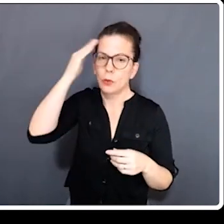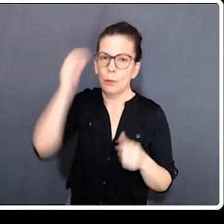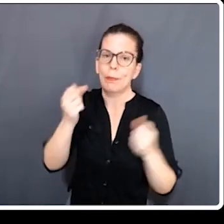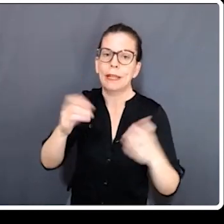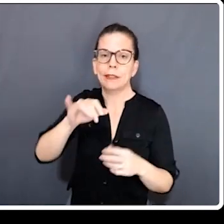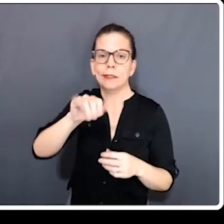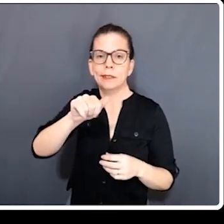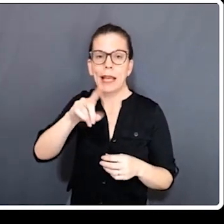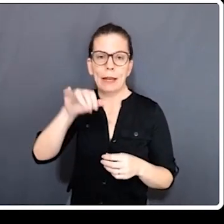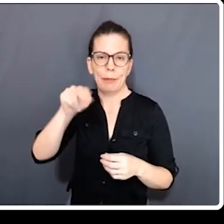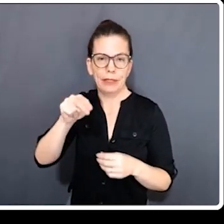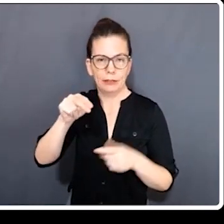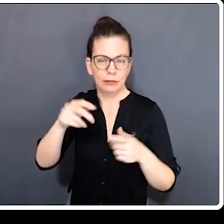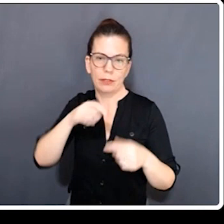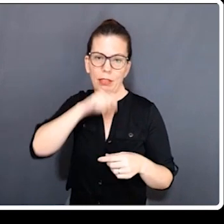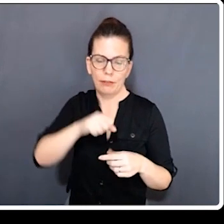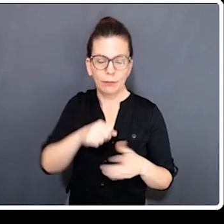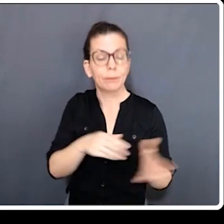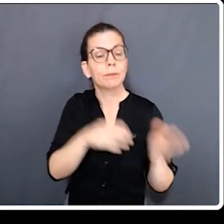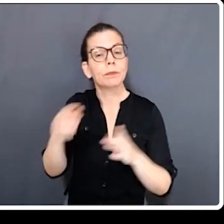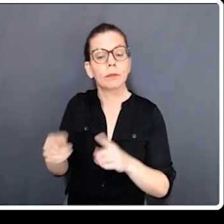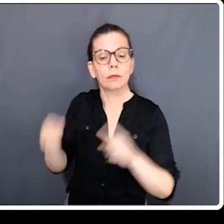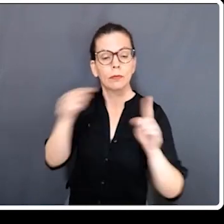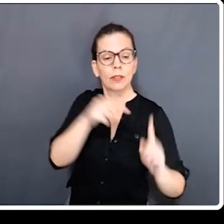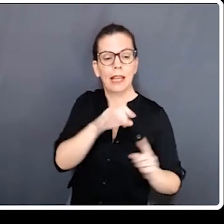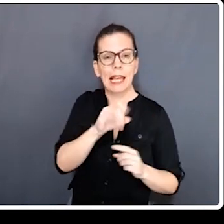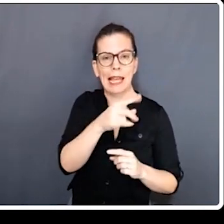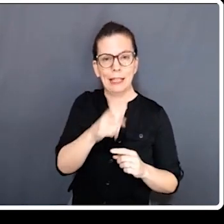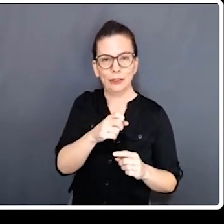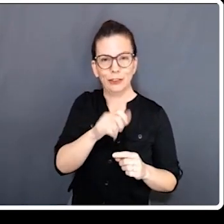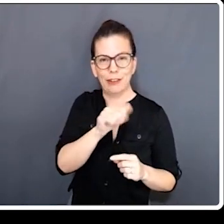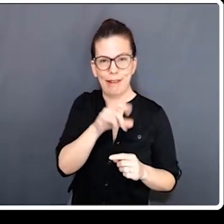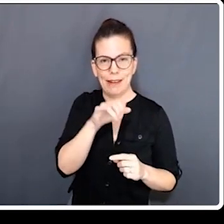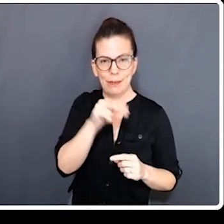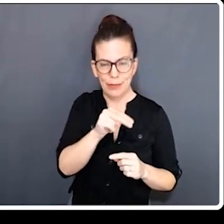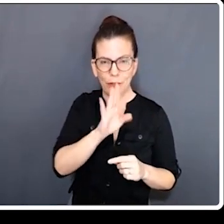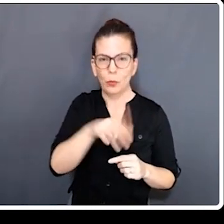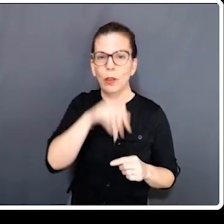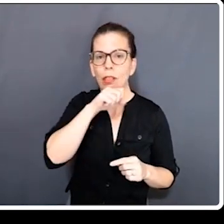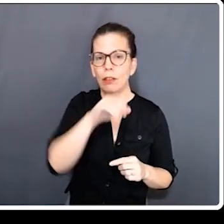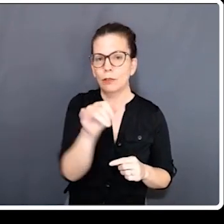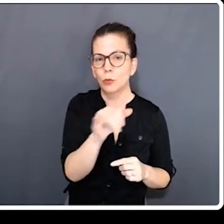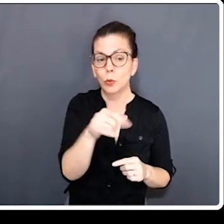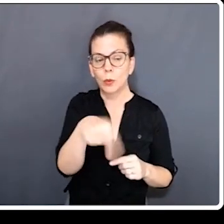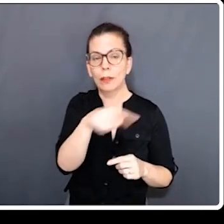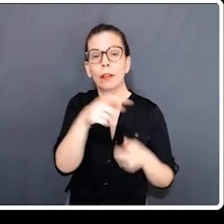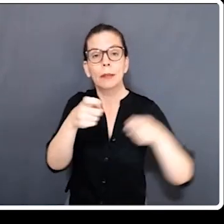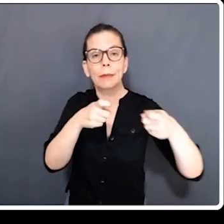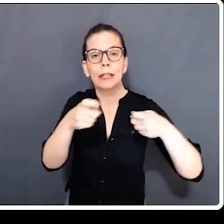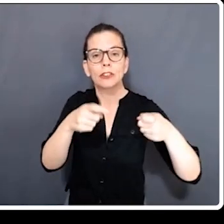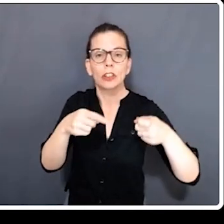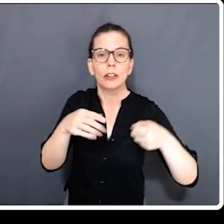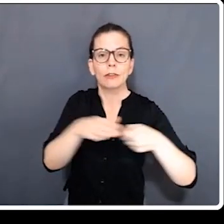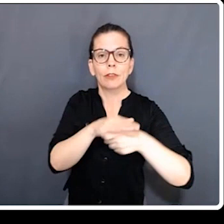On the flip side, the edge administrators will now love the fact that they can manage the full software stack